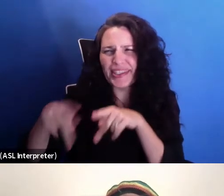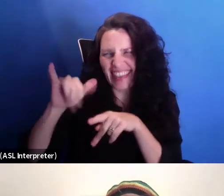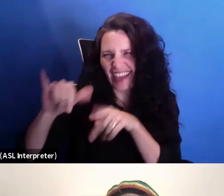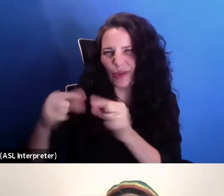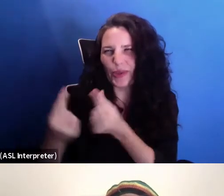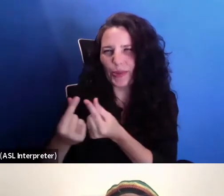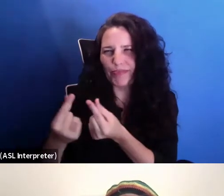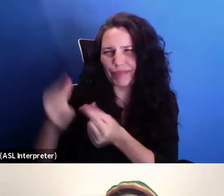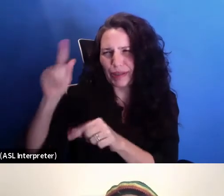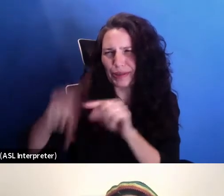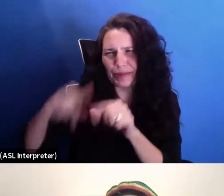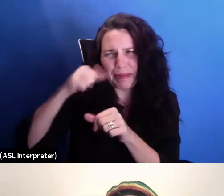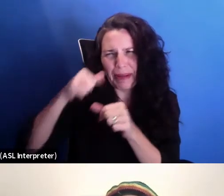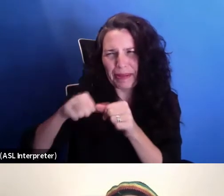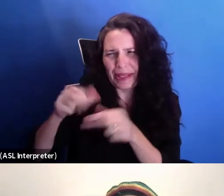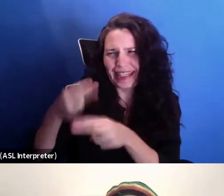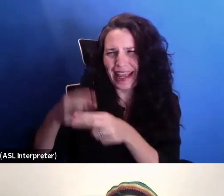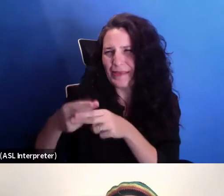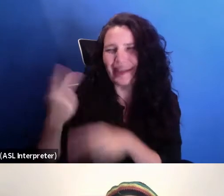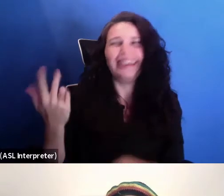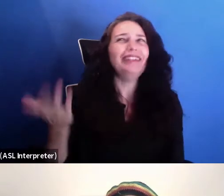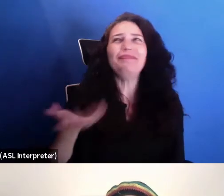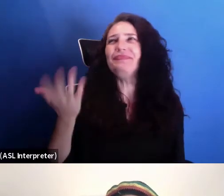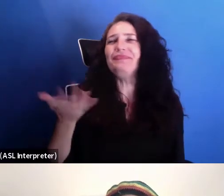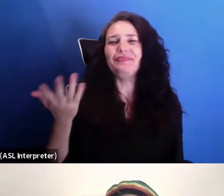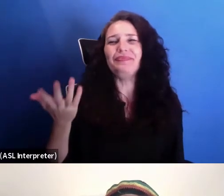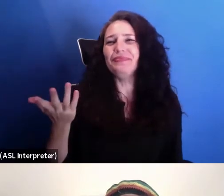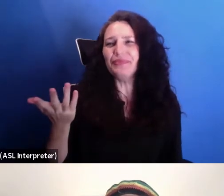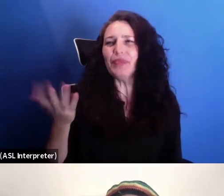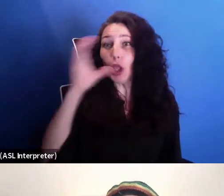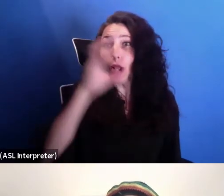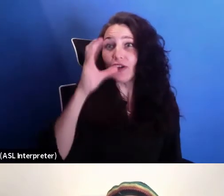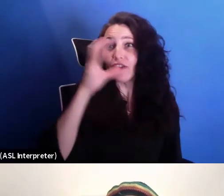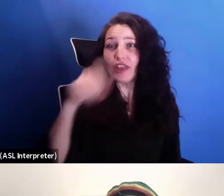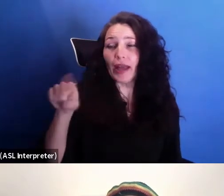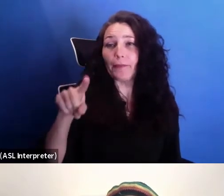and I think they gave me a camera and I think I filmed a tour of the Camp.